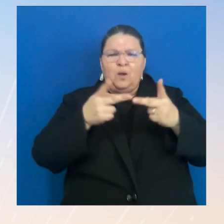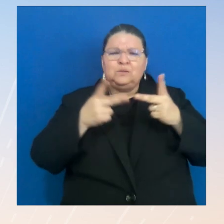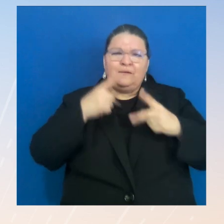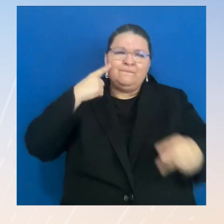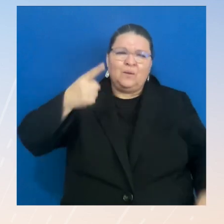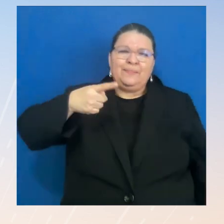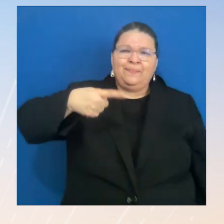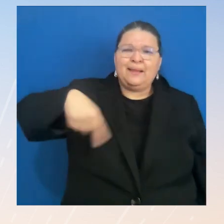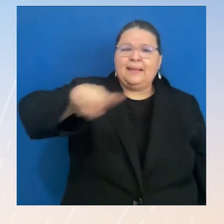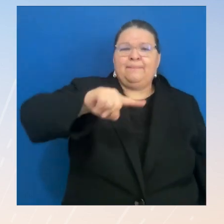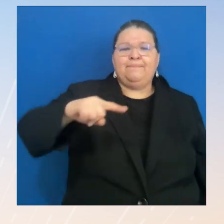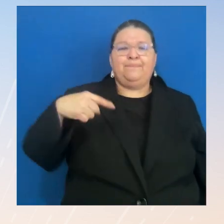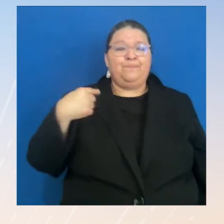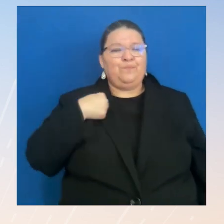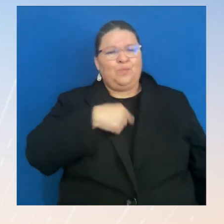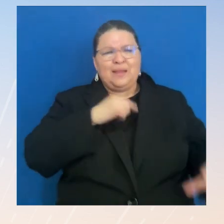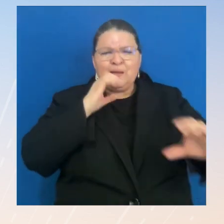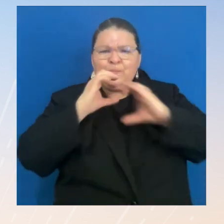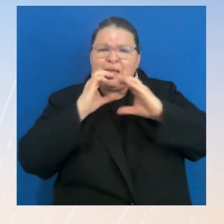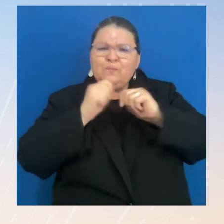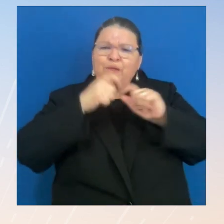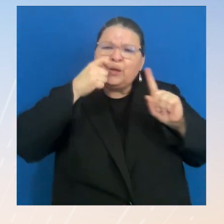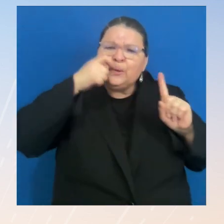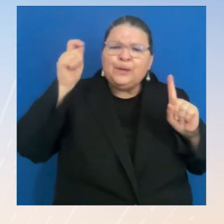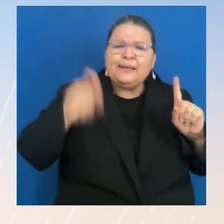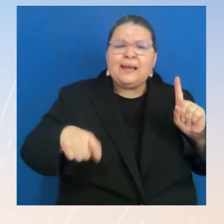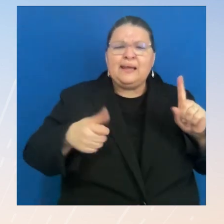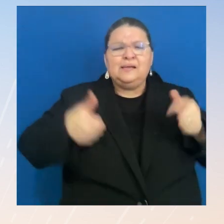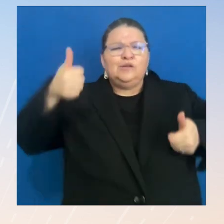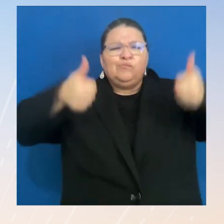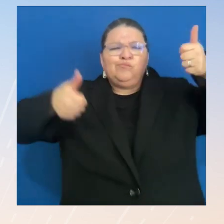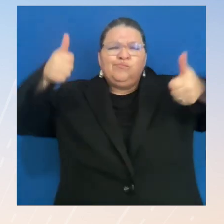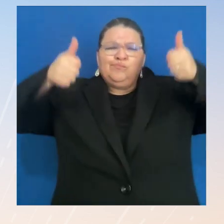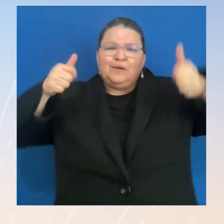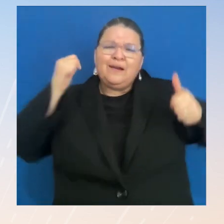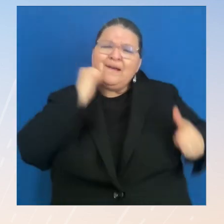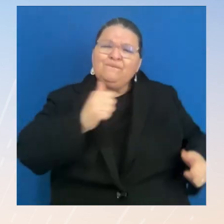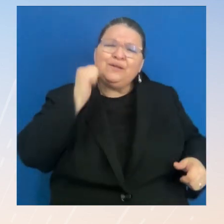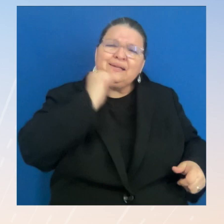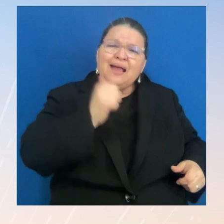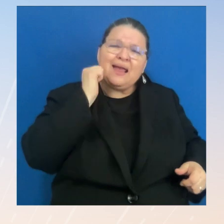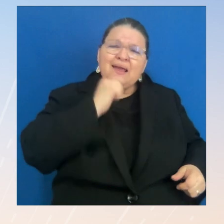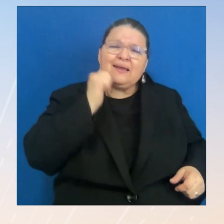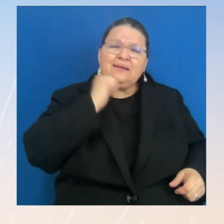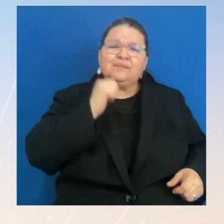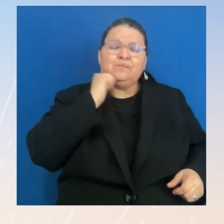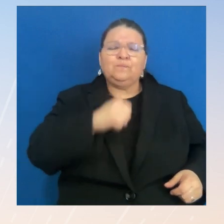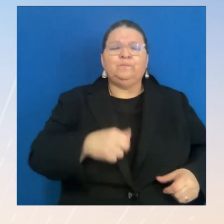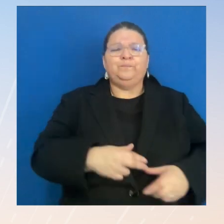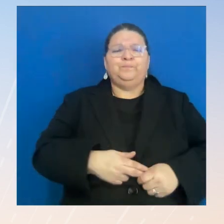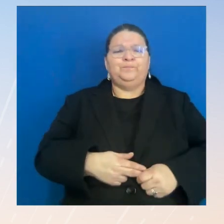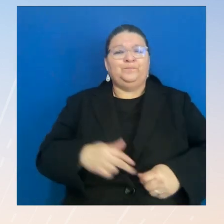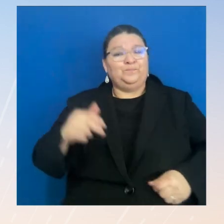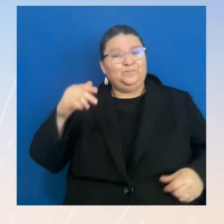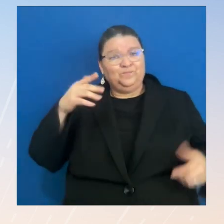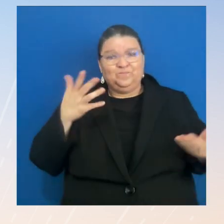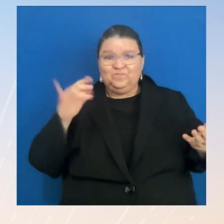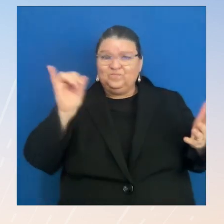And the President and this national security team has rallied the world in being unified in their opposition